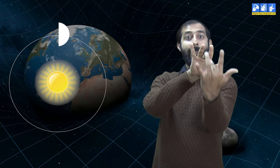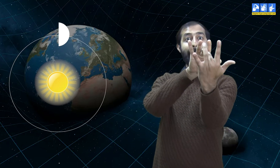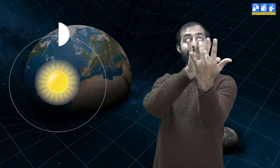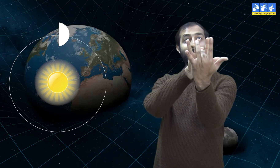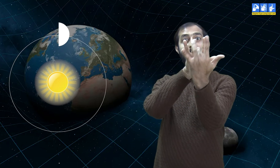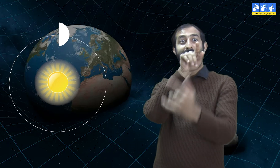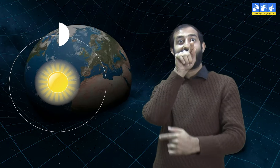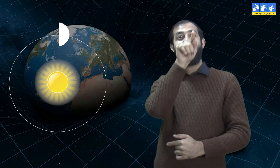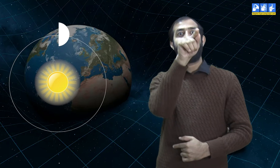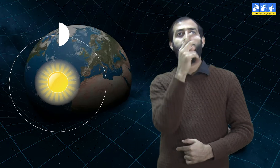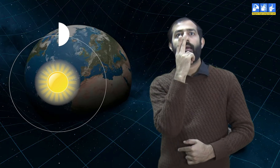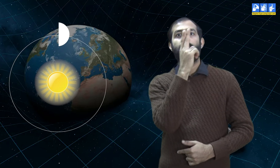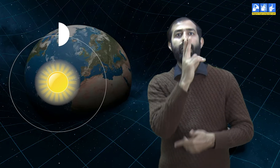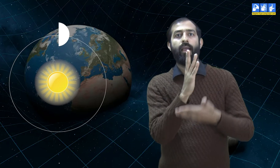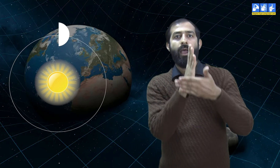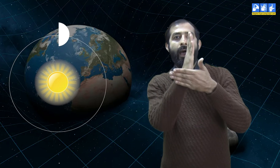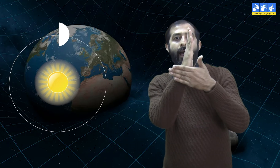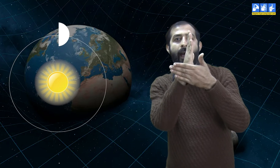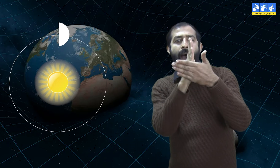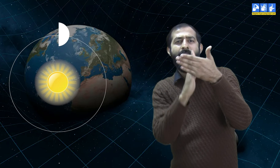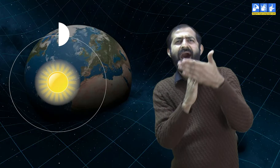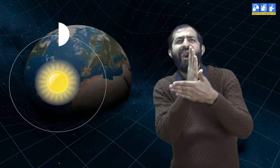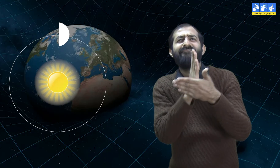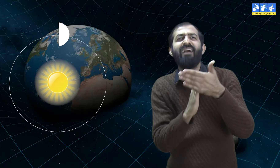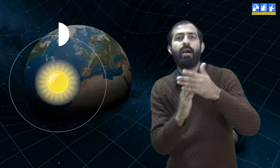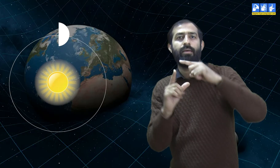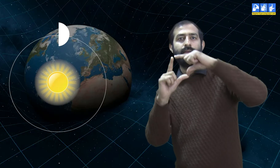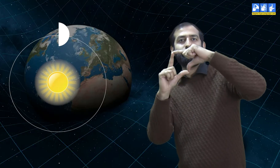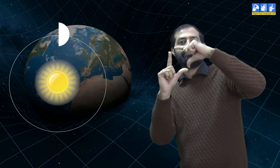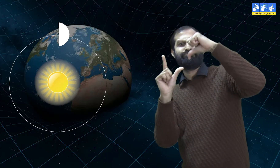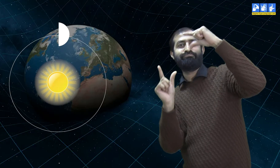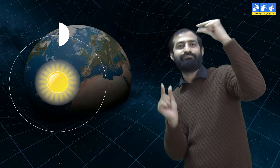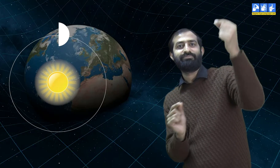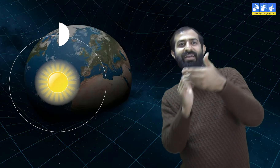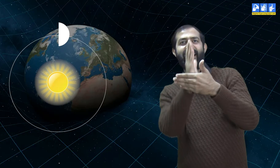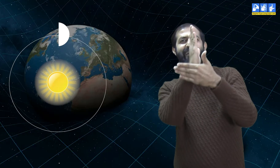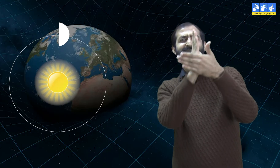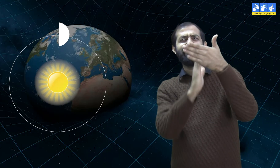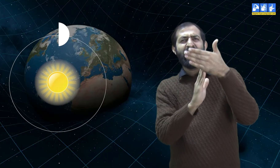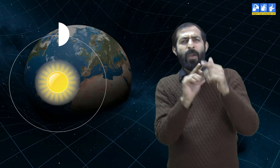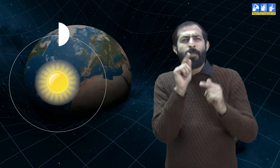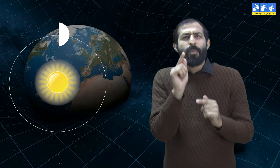Similarly, as the Moon changes its position,